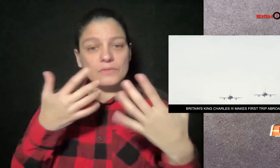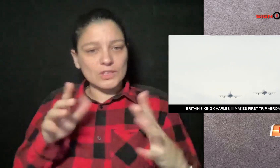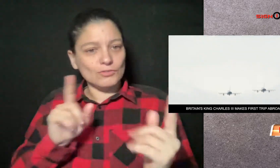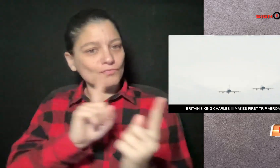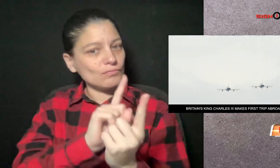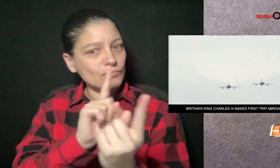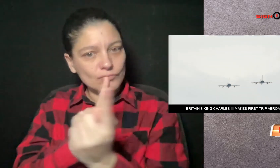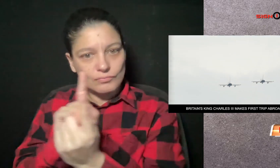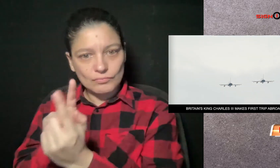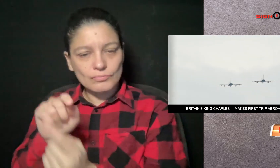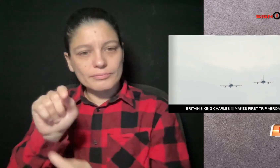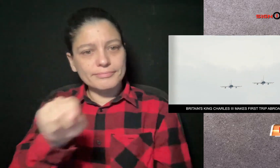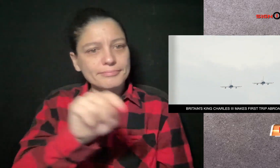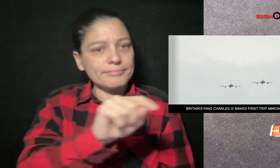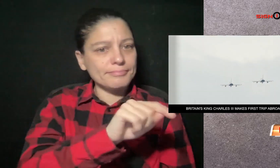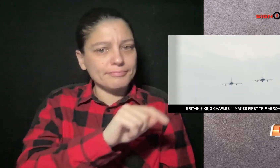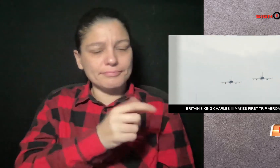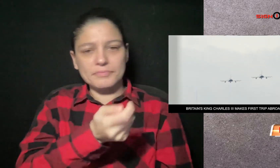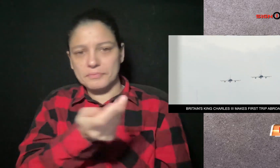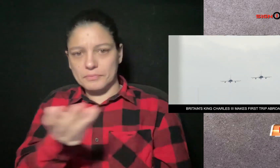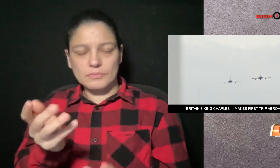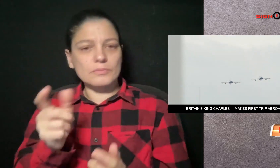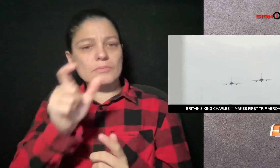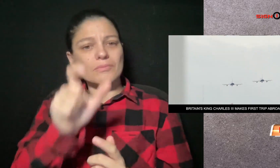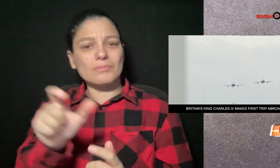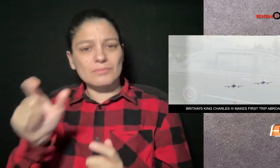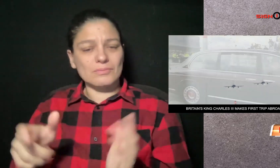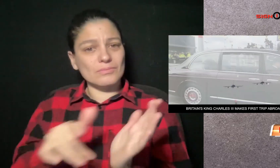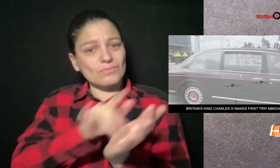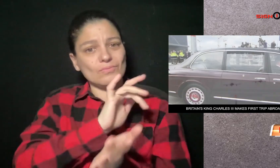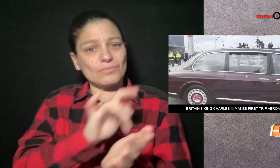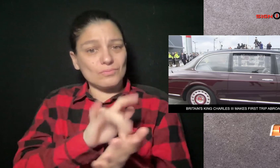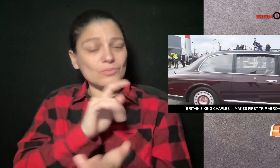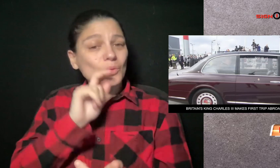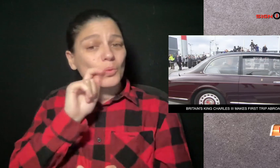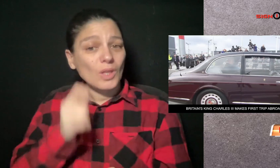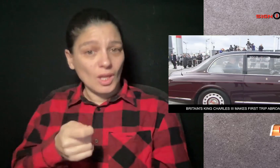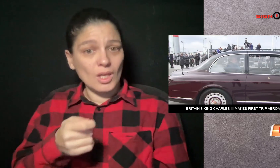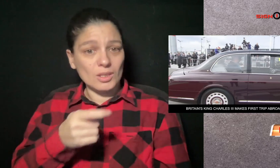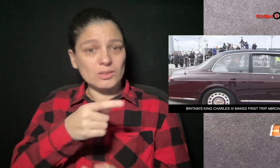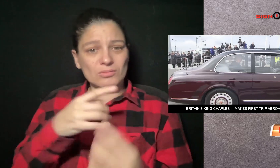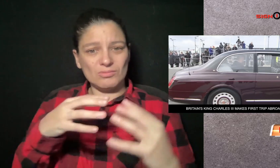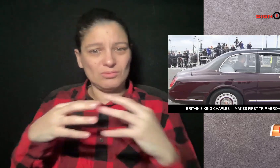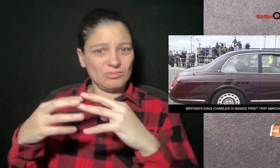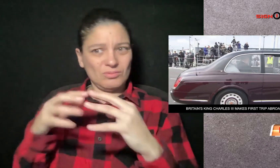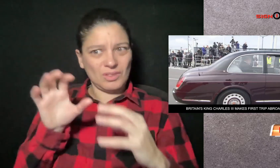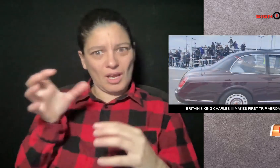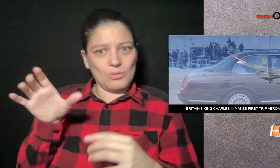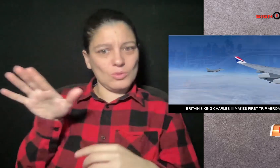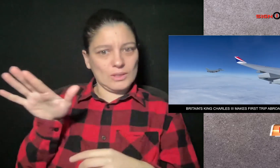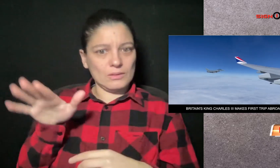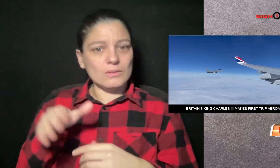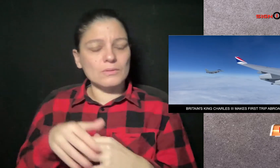he also met with Ukrainian refugees who fled their country when the war started and are